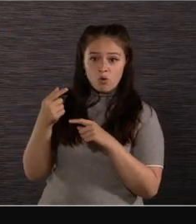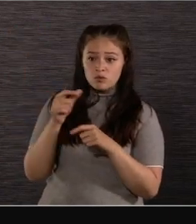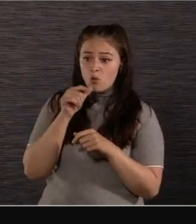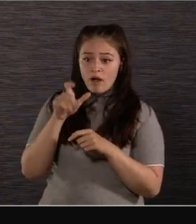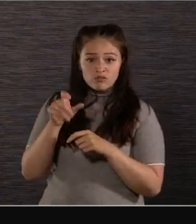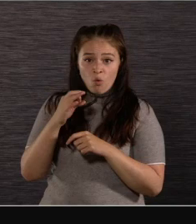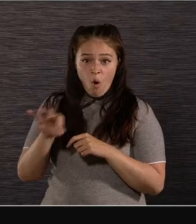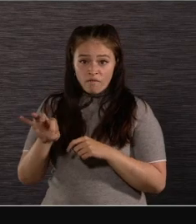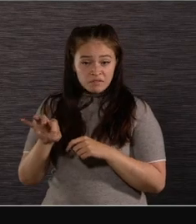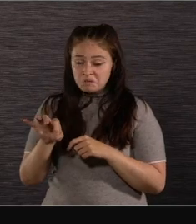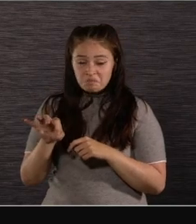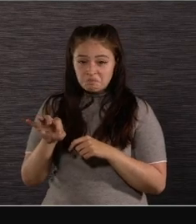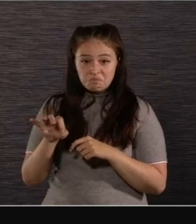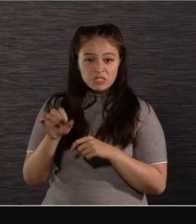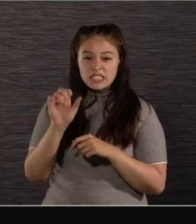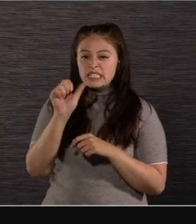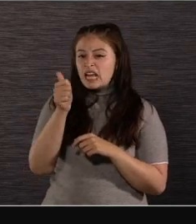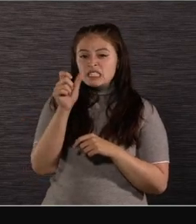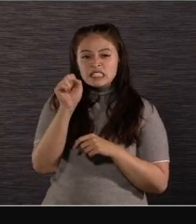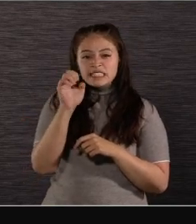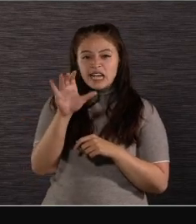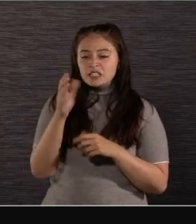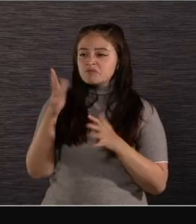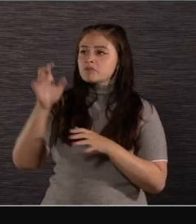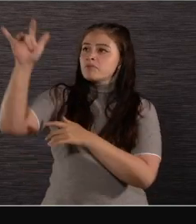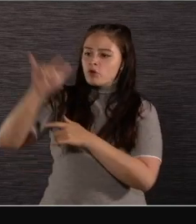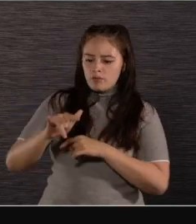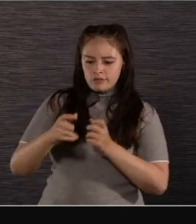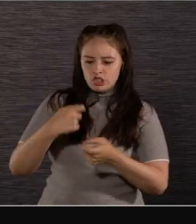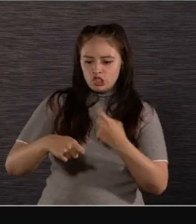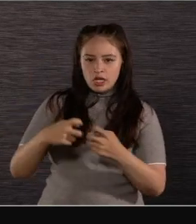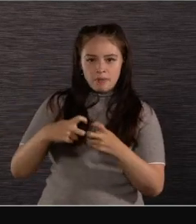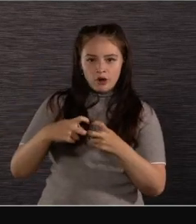within 10 seconds, all while the aircraft is powered on